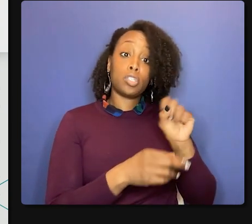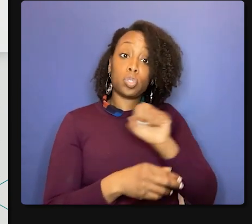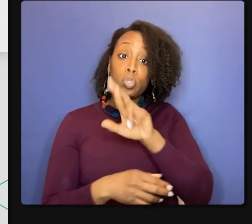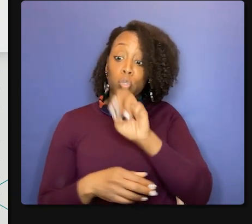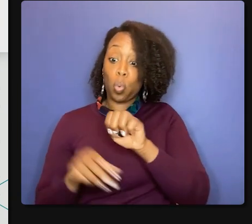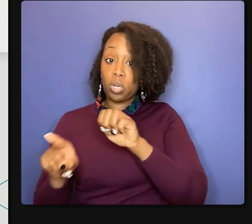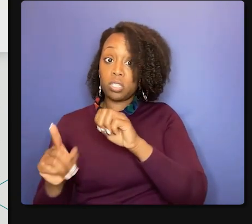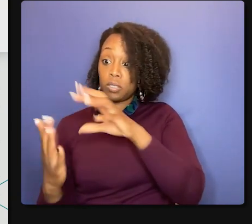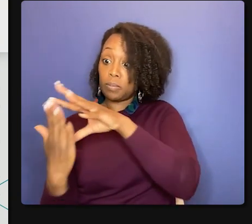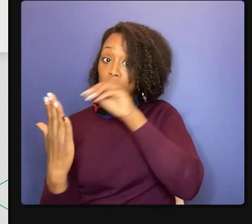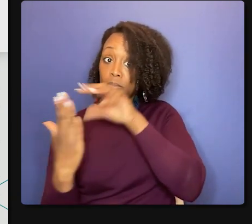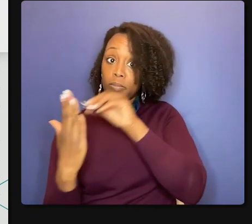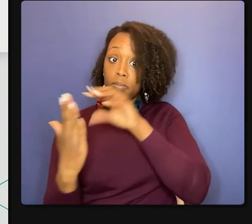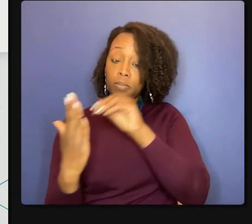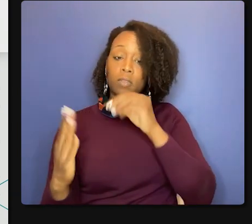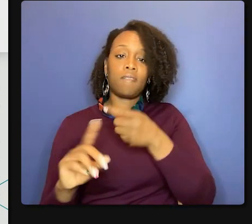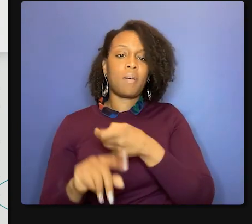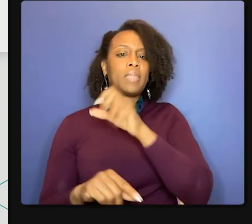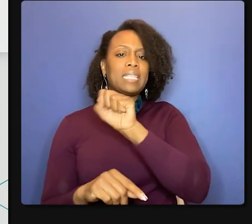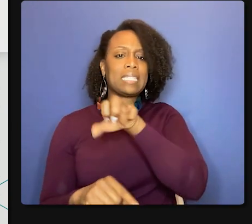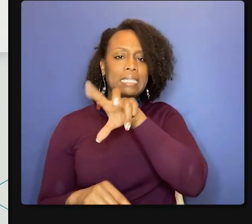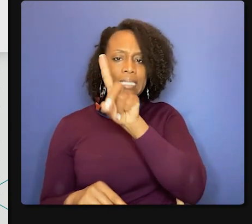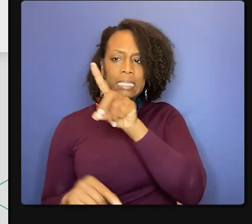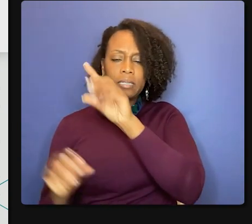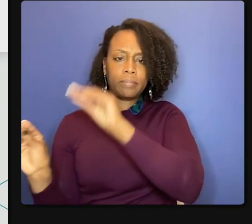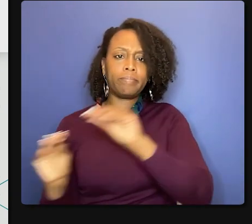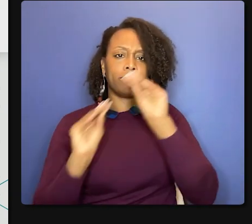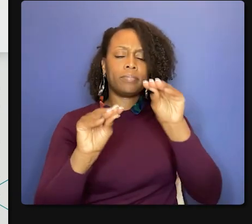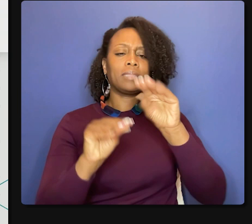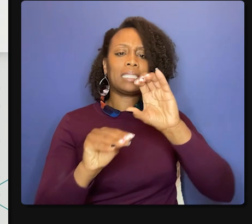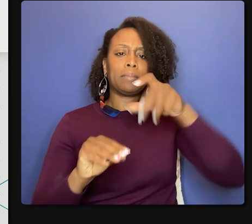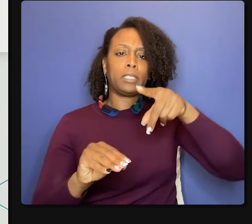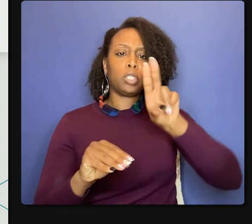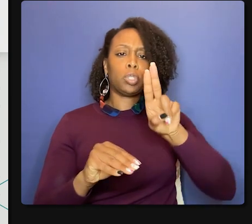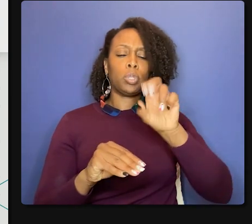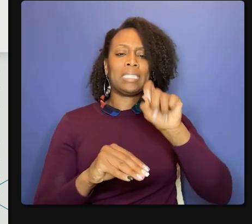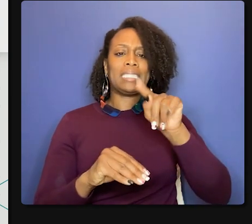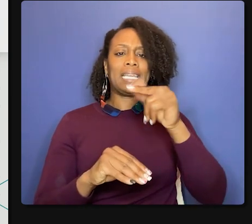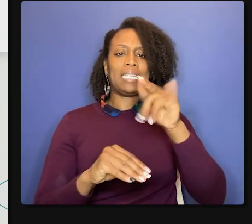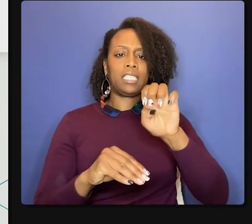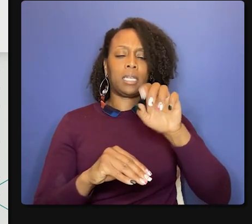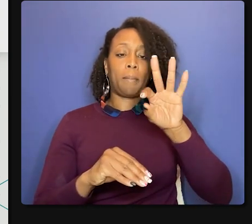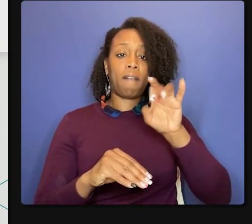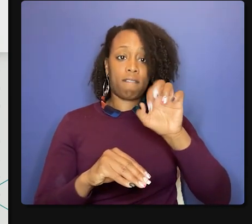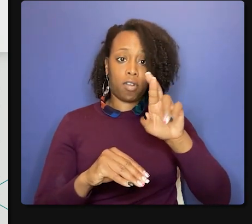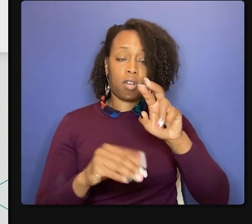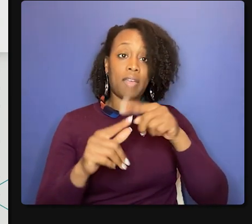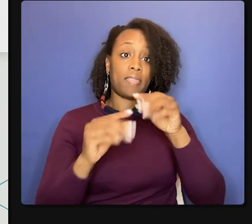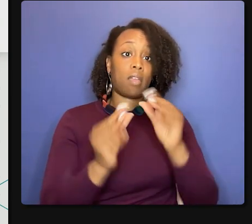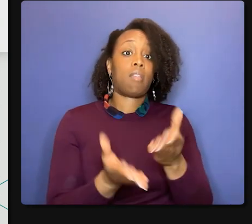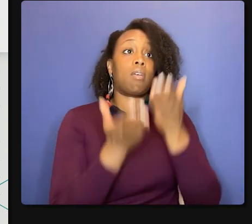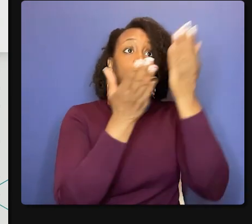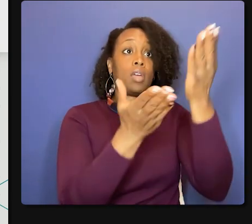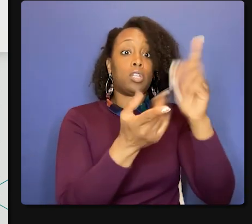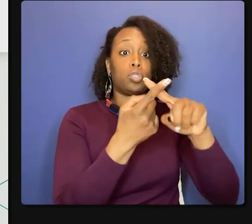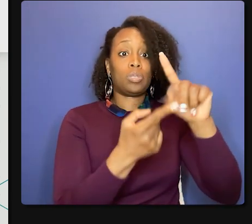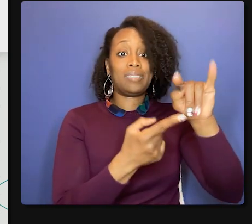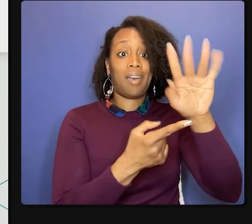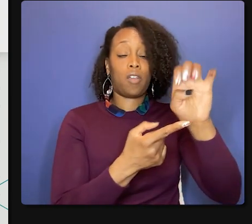The data is read from the source, from the SSD again, into the CPU staging buffer, which will be handed off to the title for decompression.